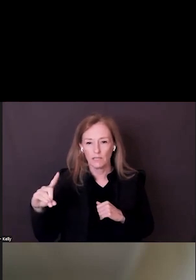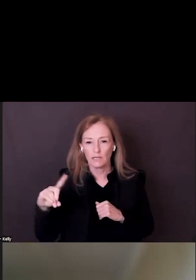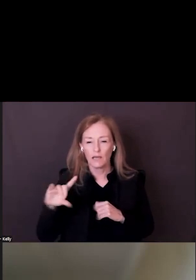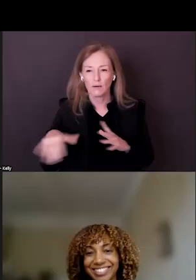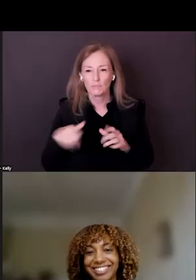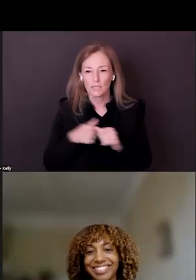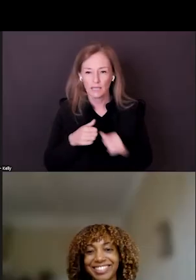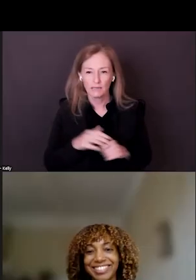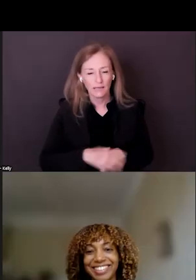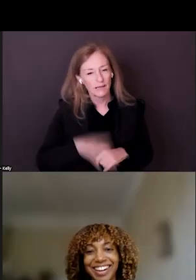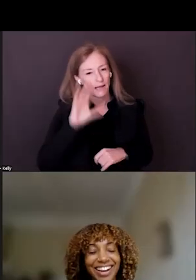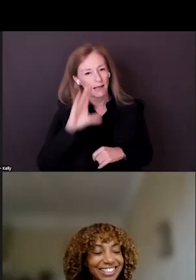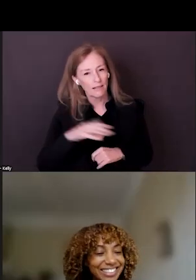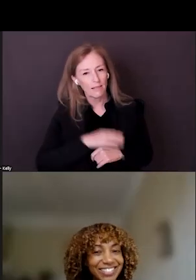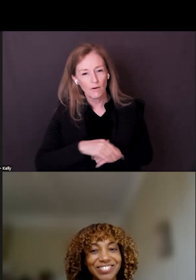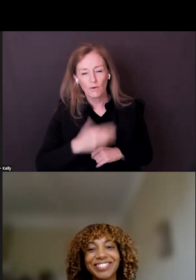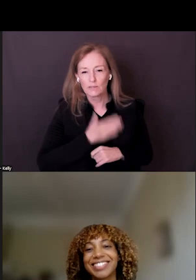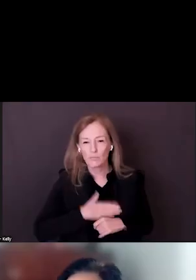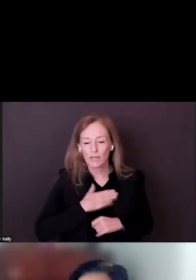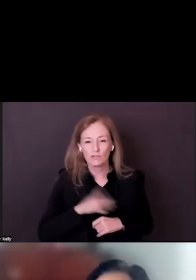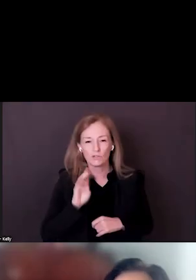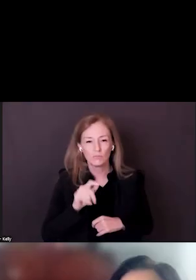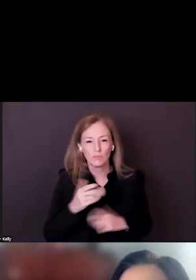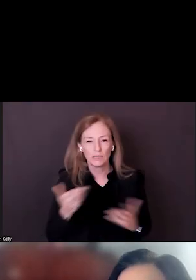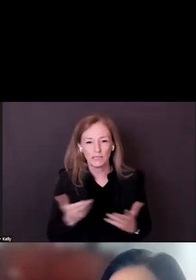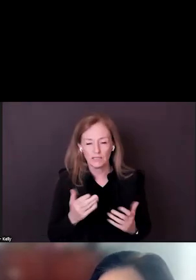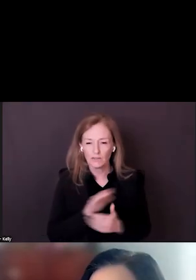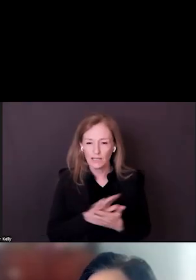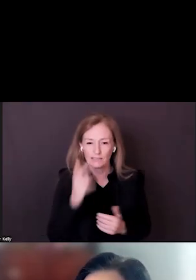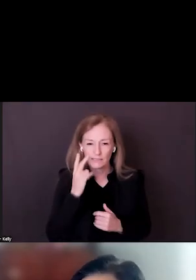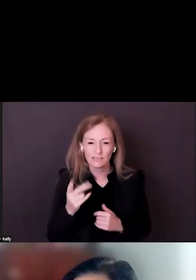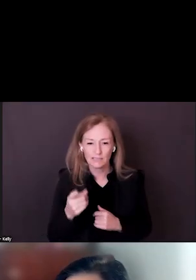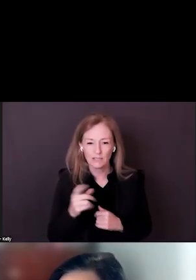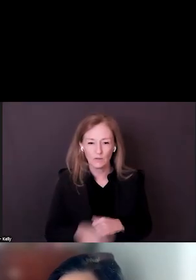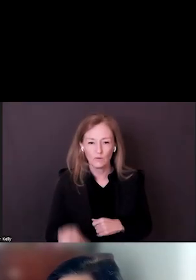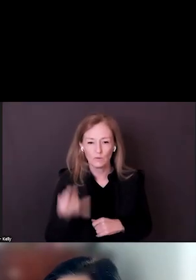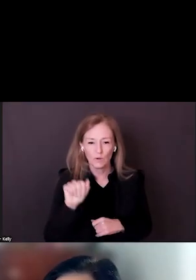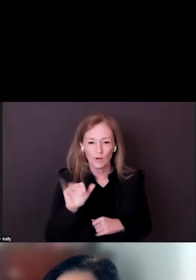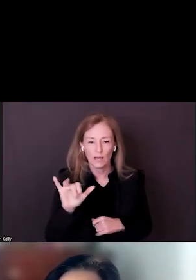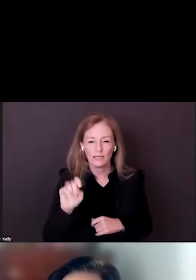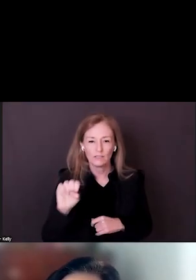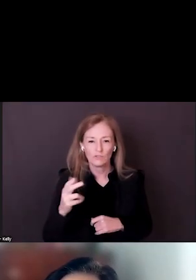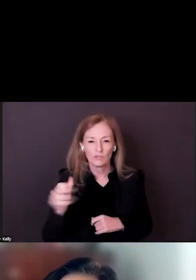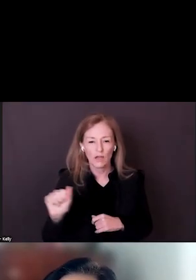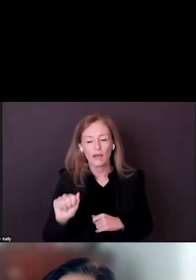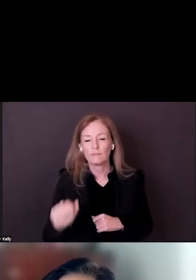PLEASURE TO BE HERE. NICE TO SEE YOU. LOVE THE PRESENTATIONS THAT CAME BEFORE. I